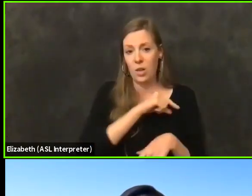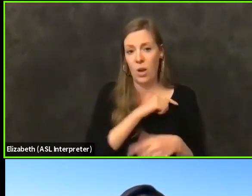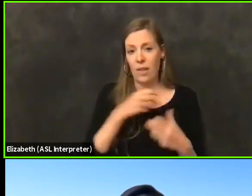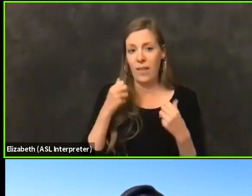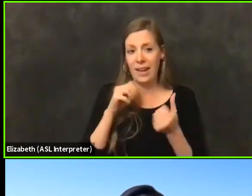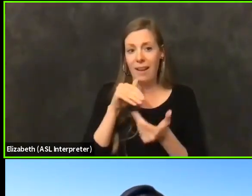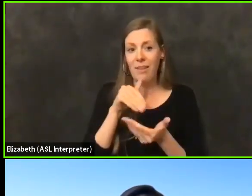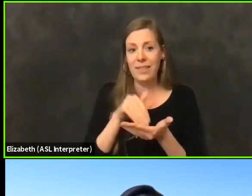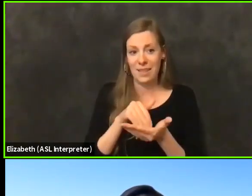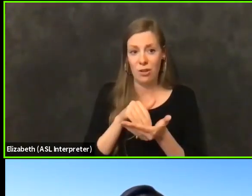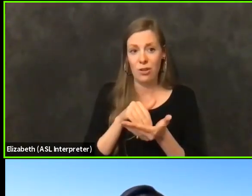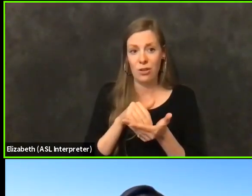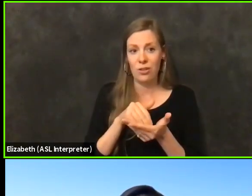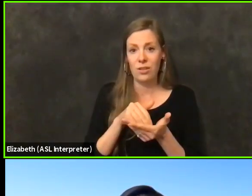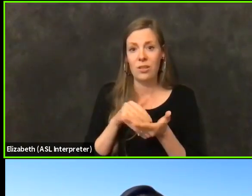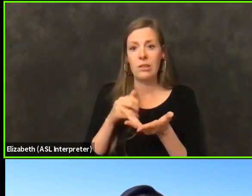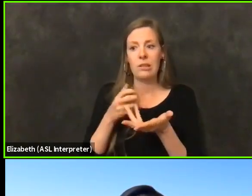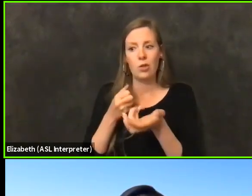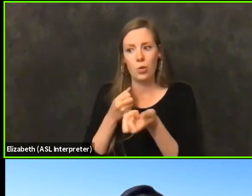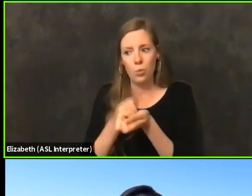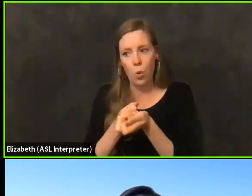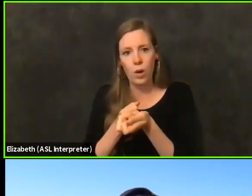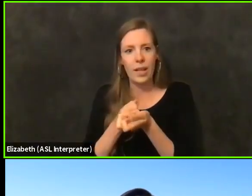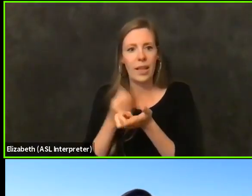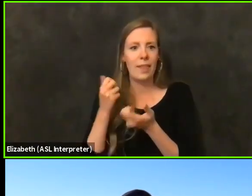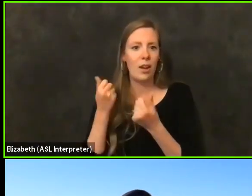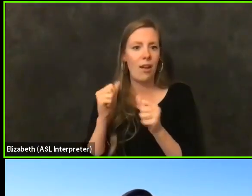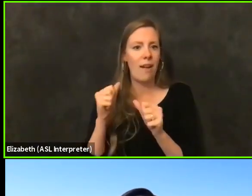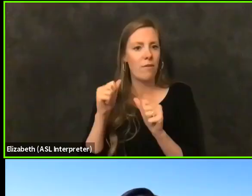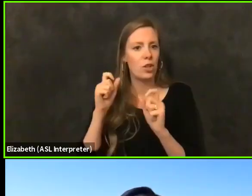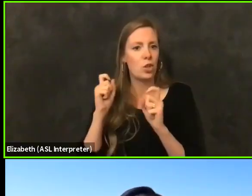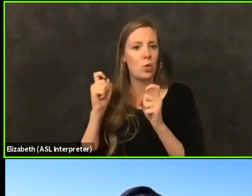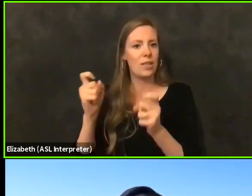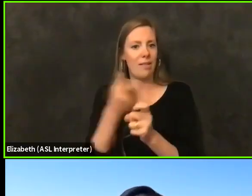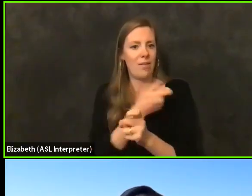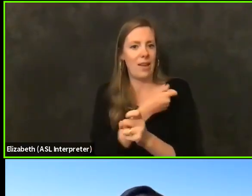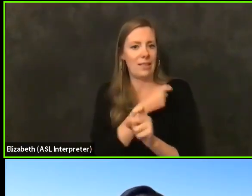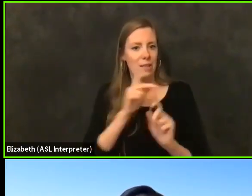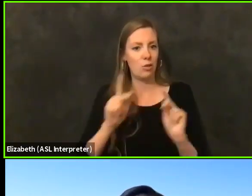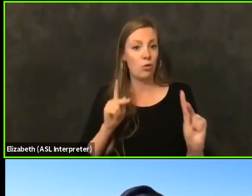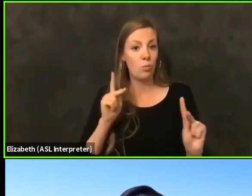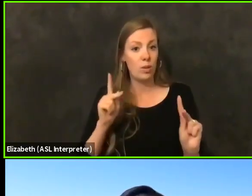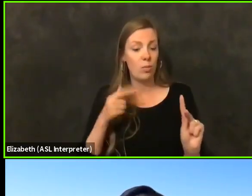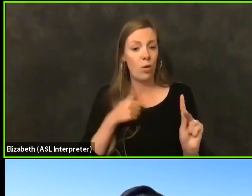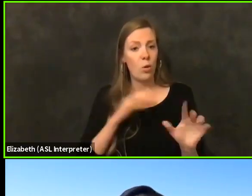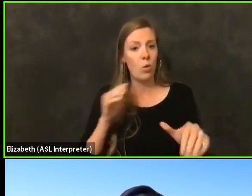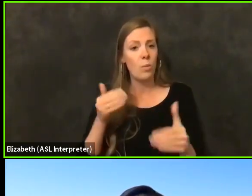supporting their efforts to get vaccines to people. And we've provided them space. We.